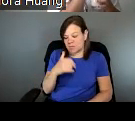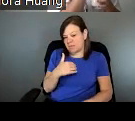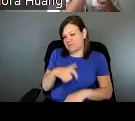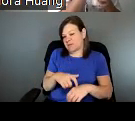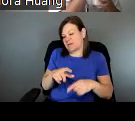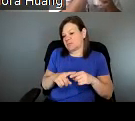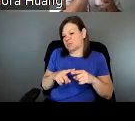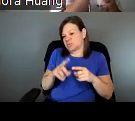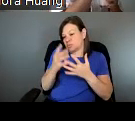through the whole document.